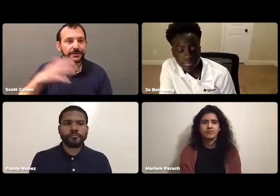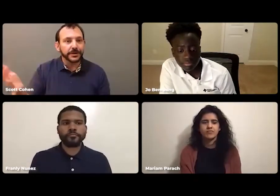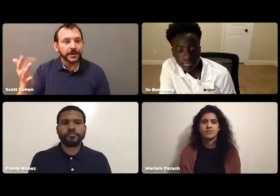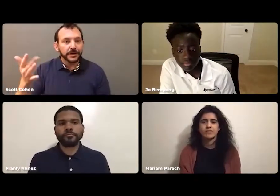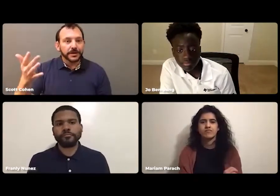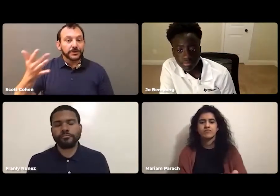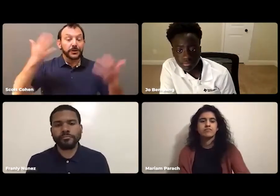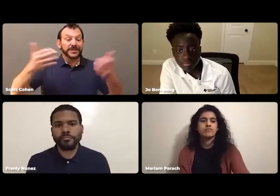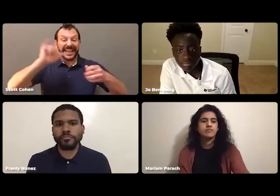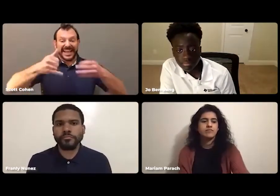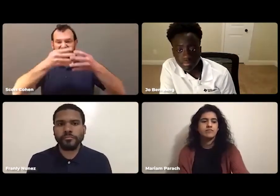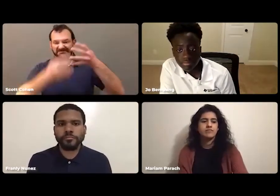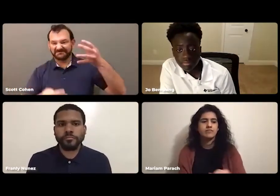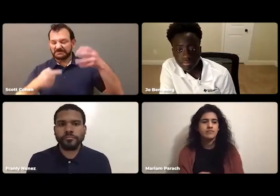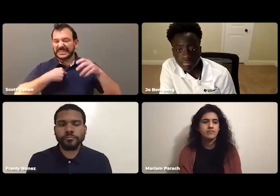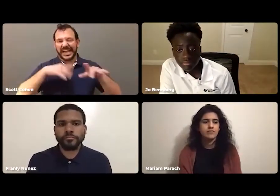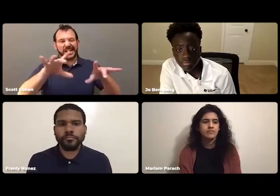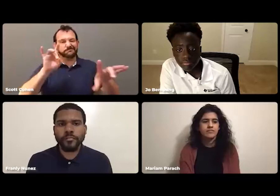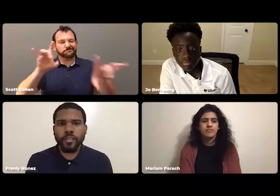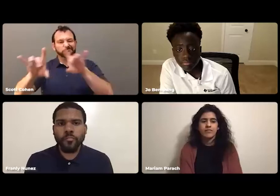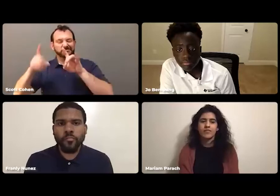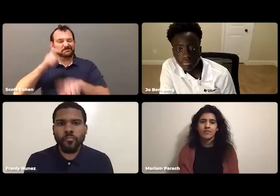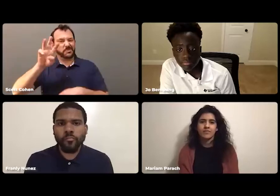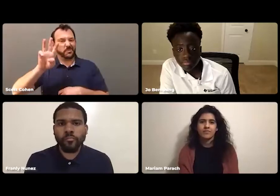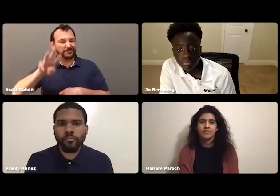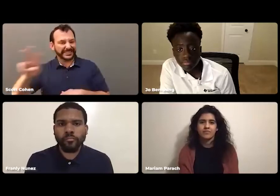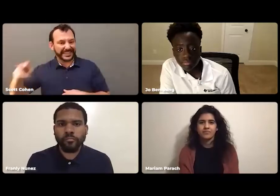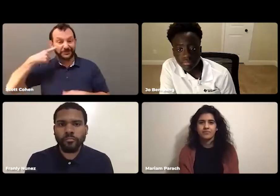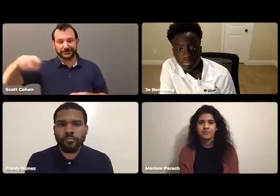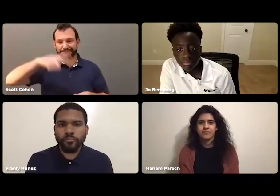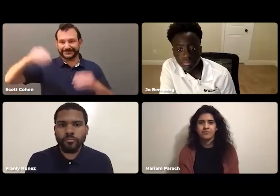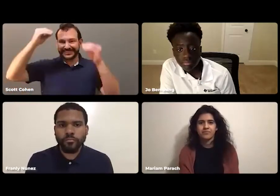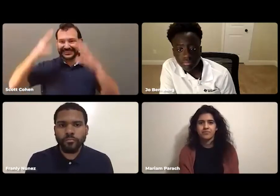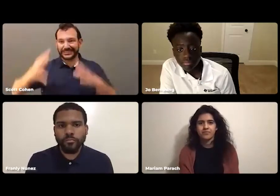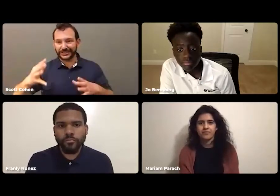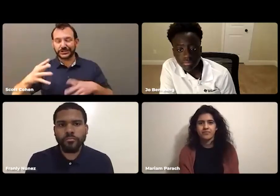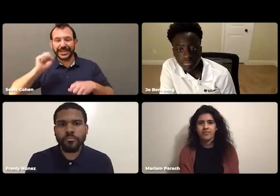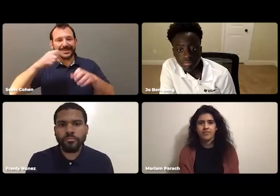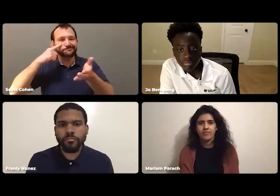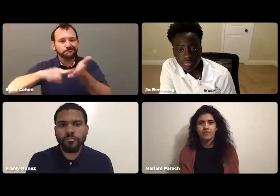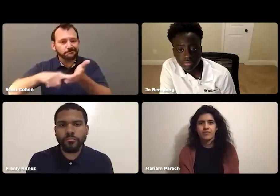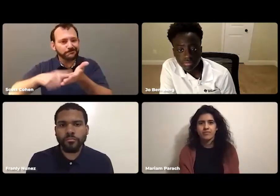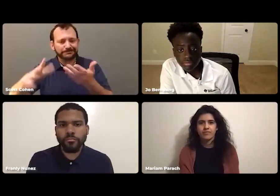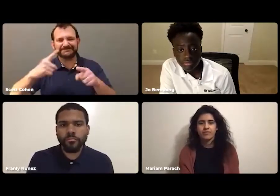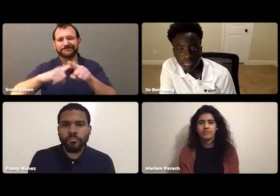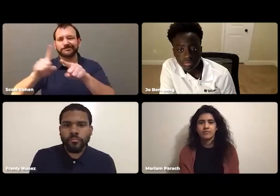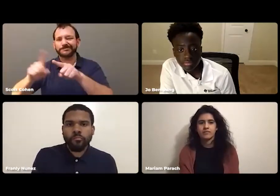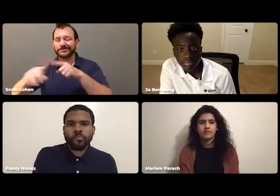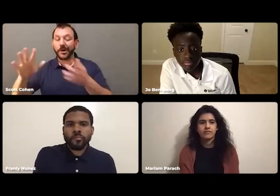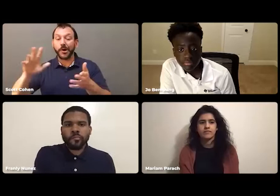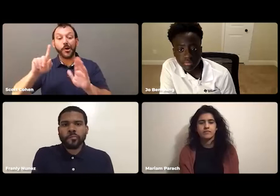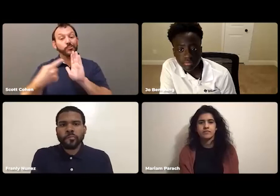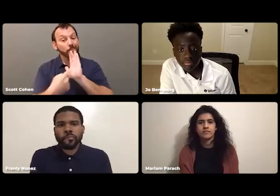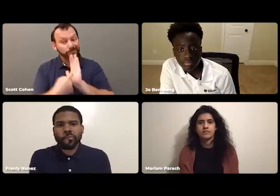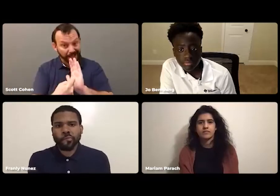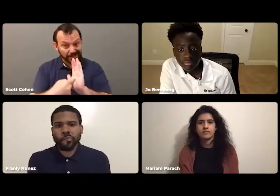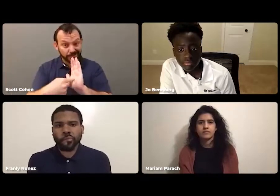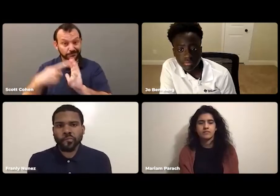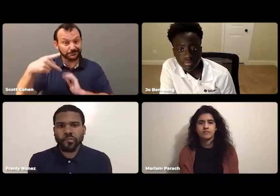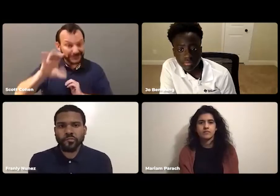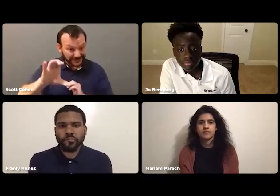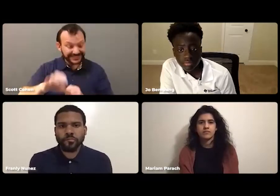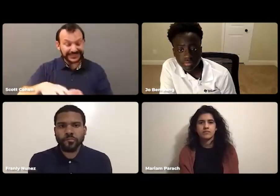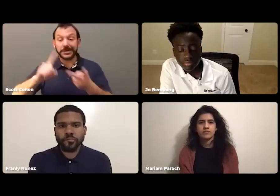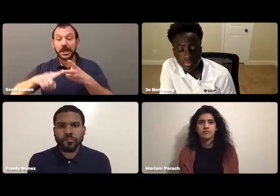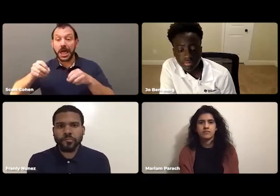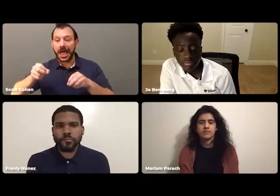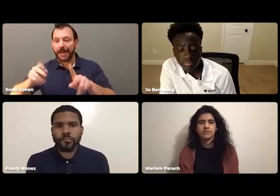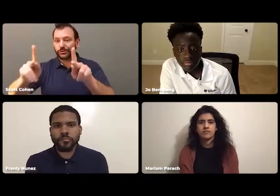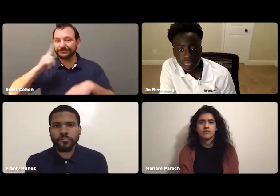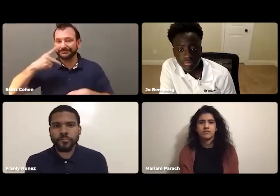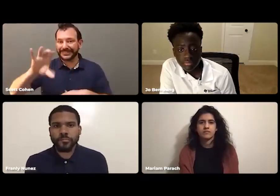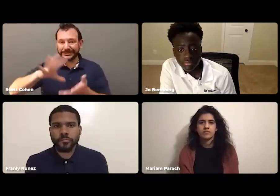These are a couple websites on our "Resources" PowerPoint slide there.